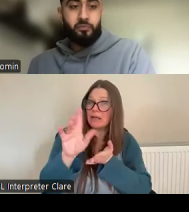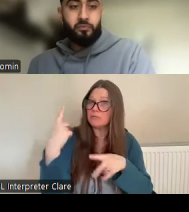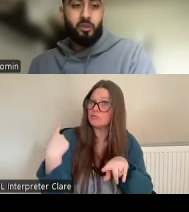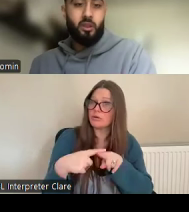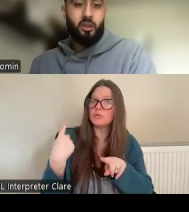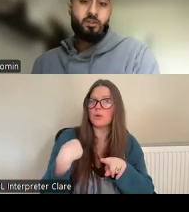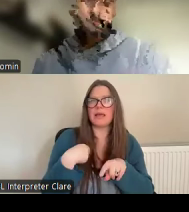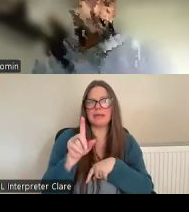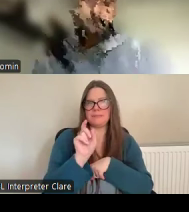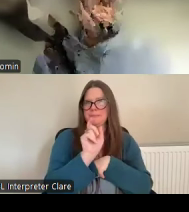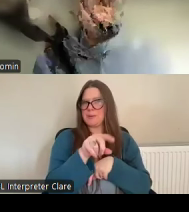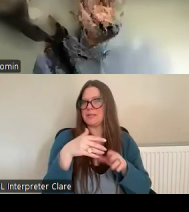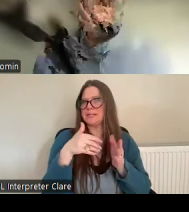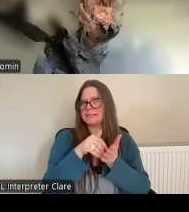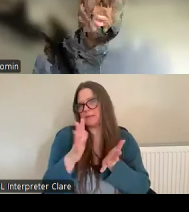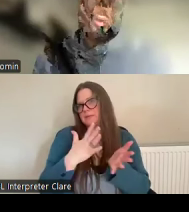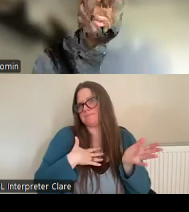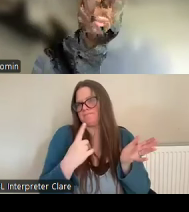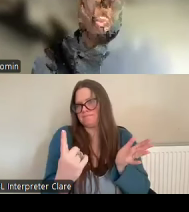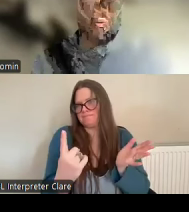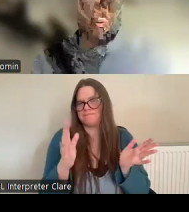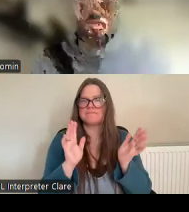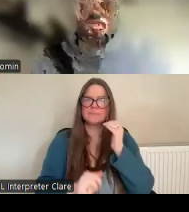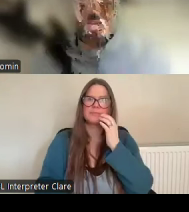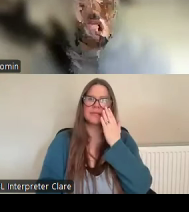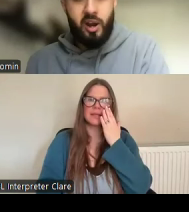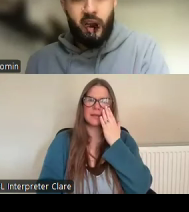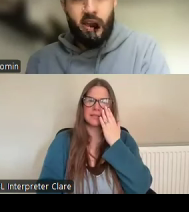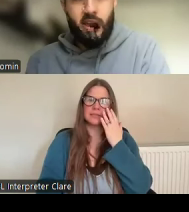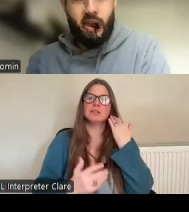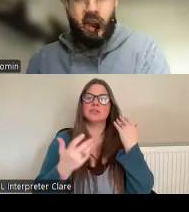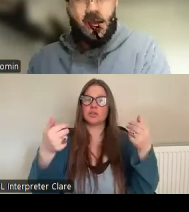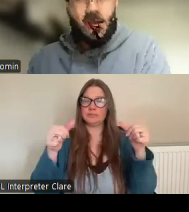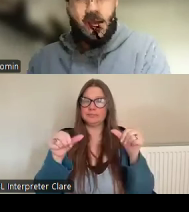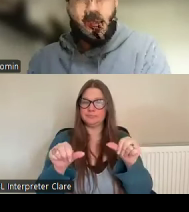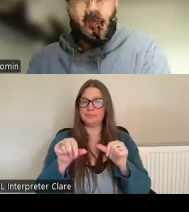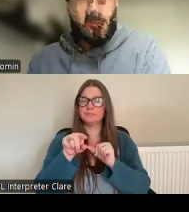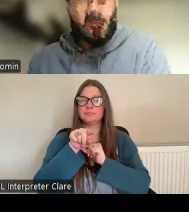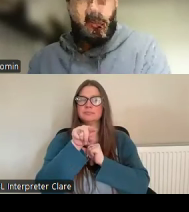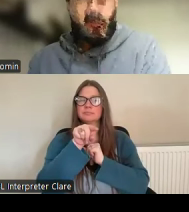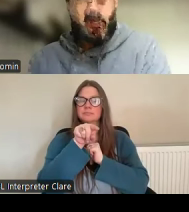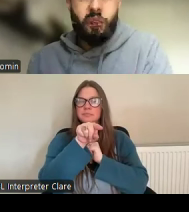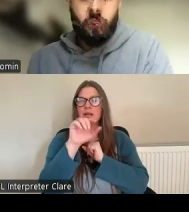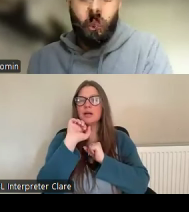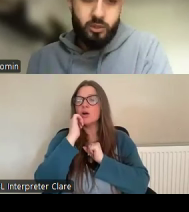We're going to go into website traffic, and then it's going to ask us about specific conversion goals.